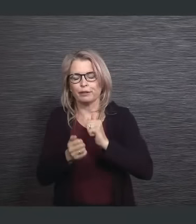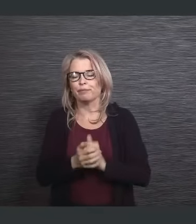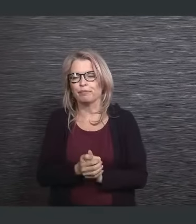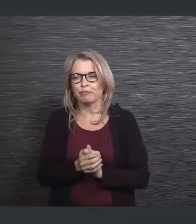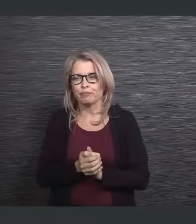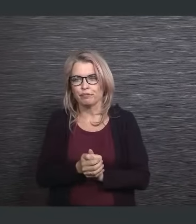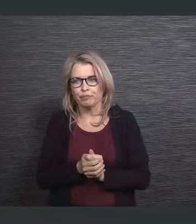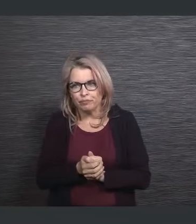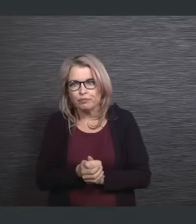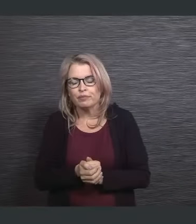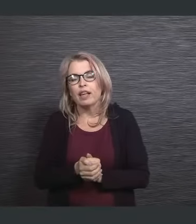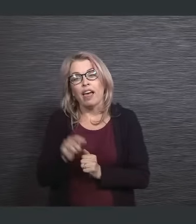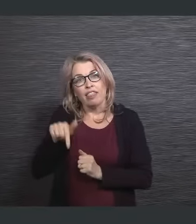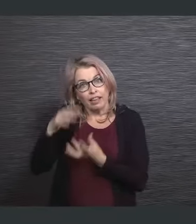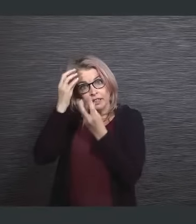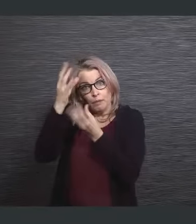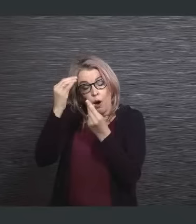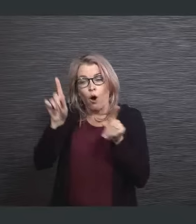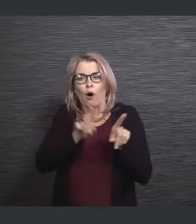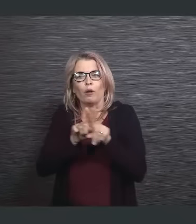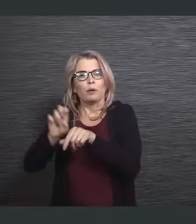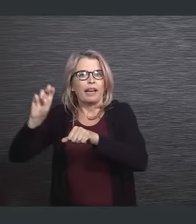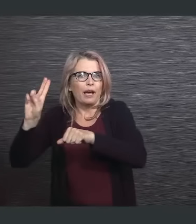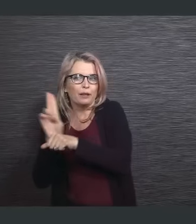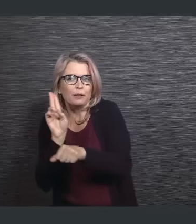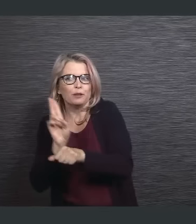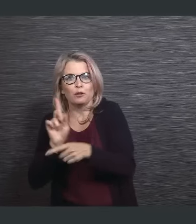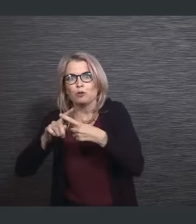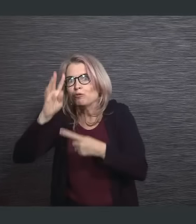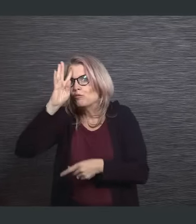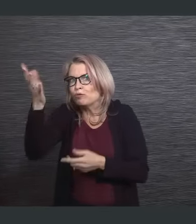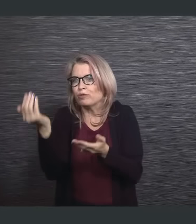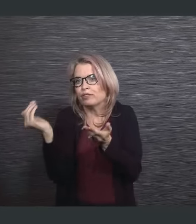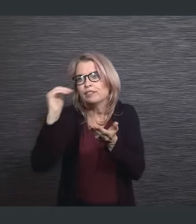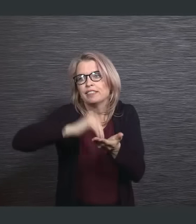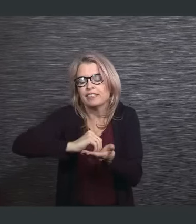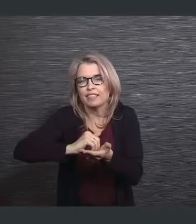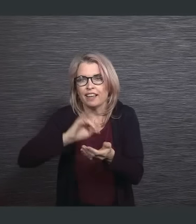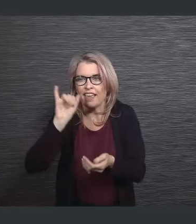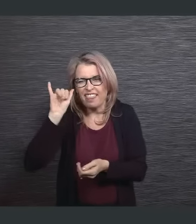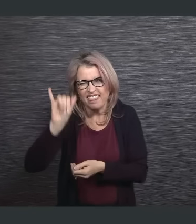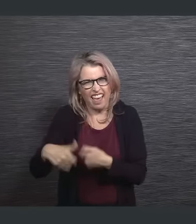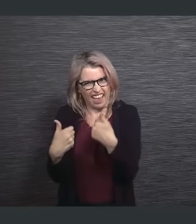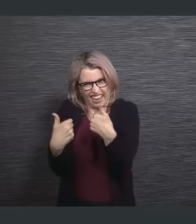This data can also be used to recreate the gameplay in a virtual stadium.